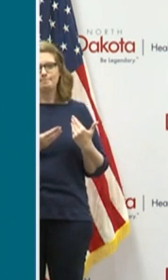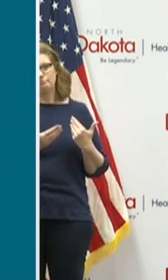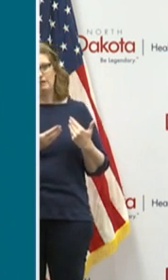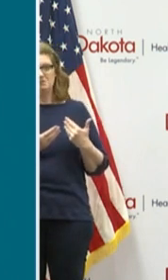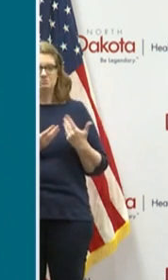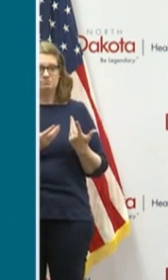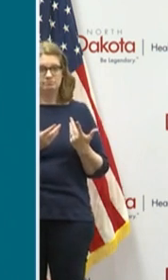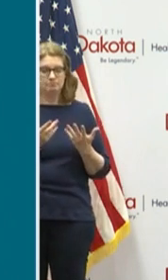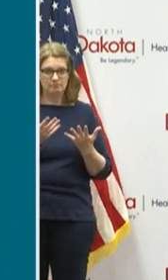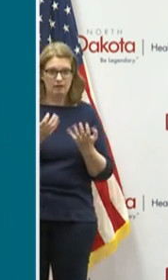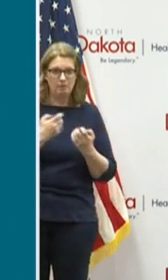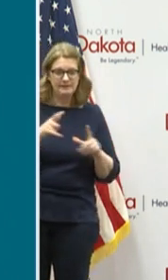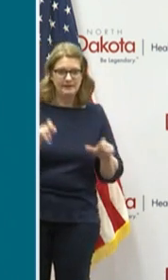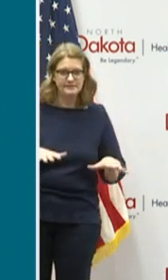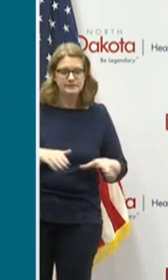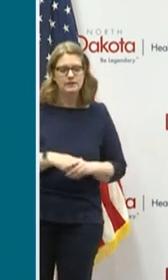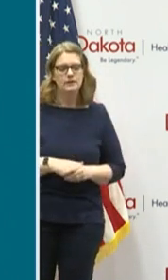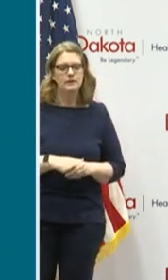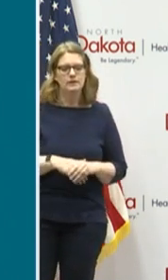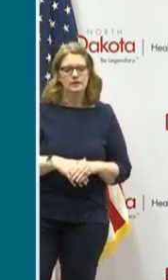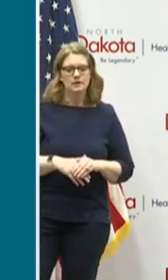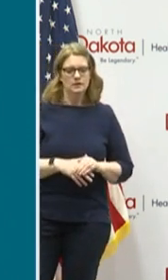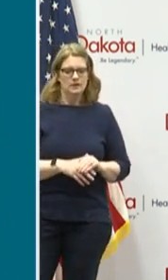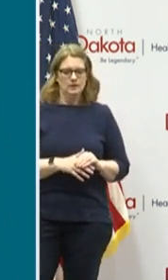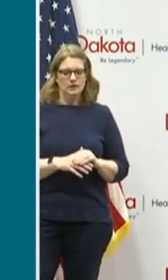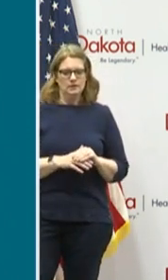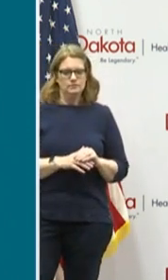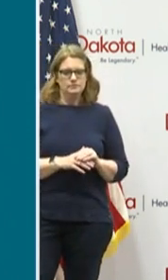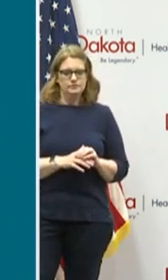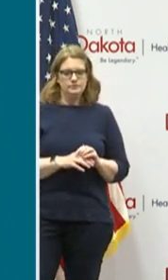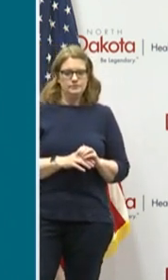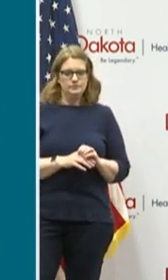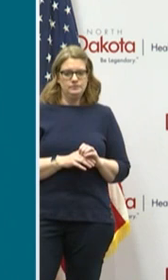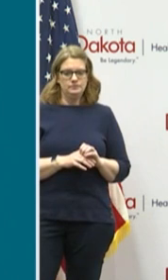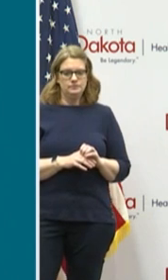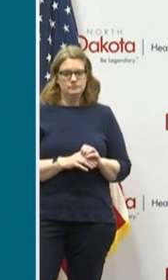ACROSS THE STATE AND IN PARTNERSHIP WITH ALL OF YOU THAT